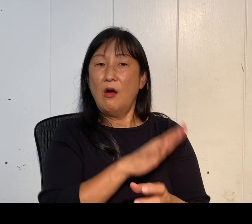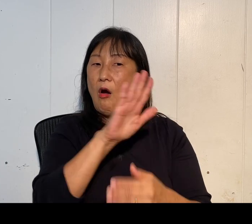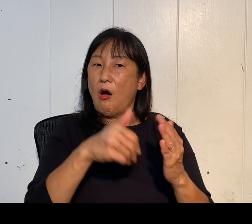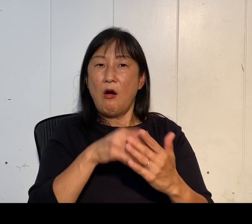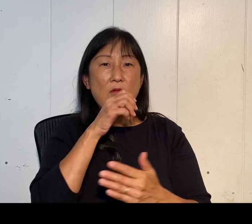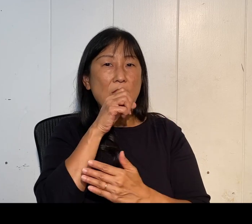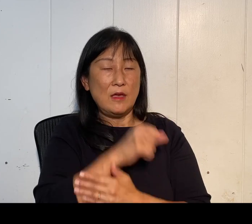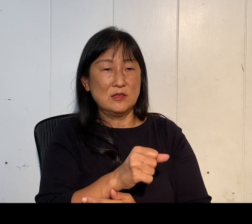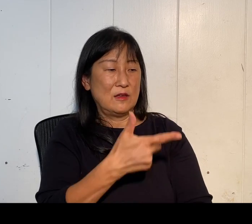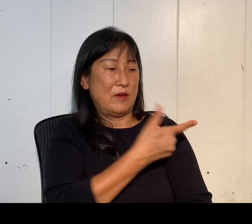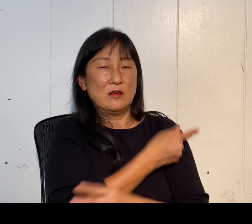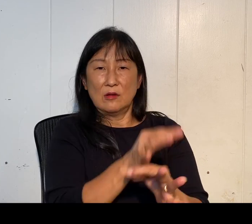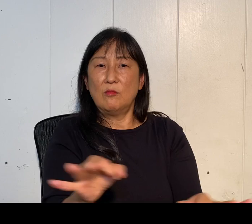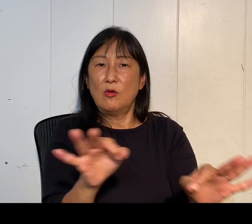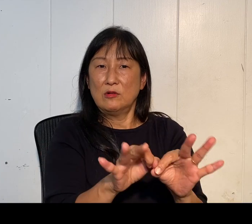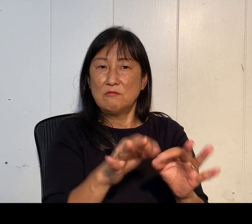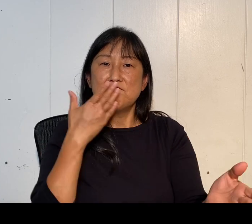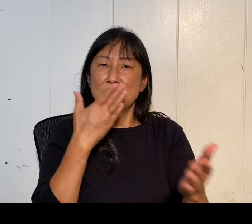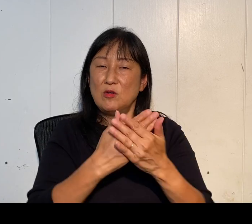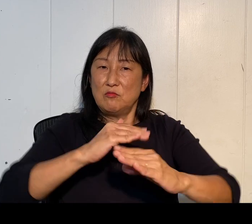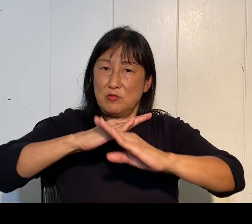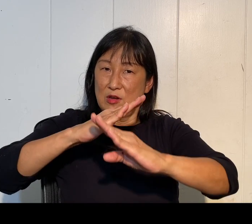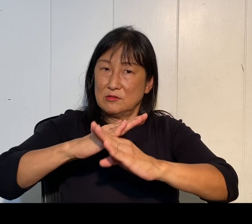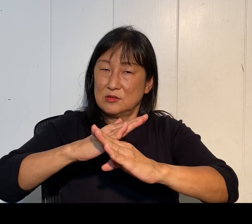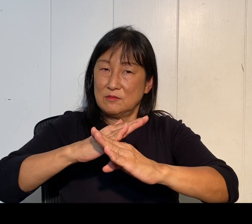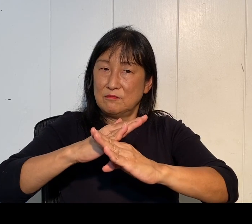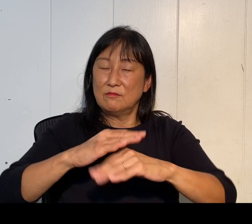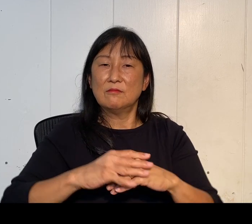At all ages, vaccination provides excellent protection from death